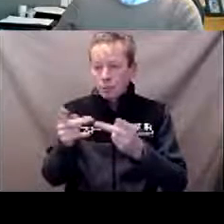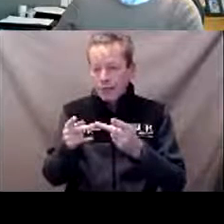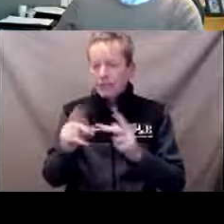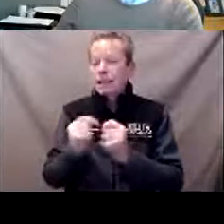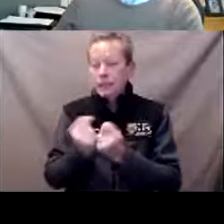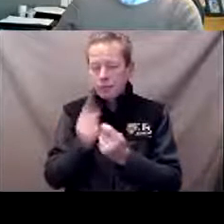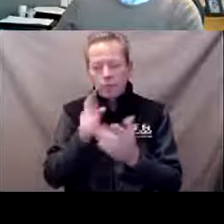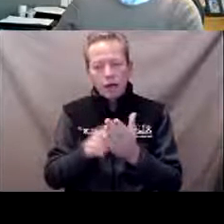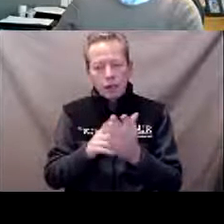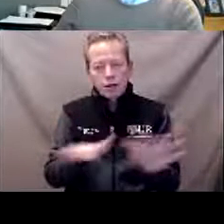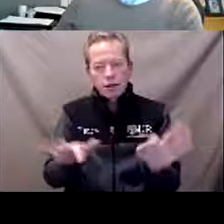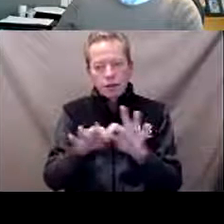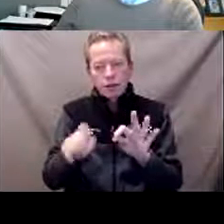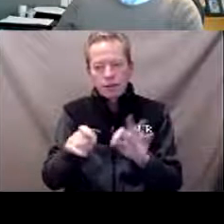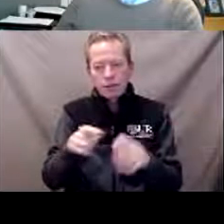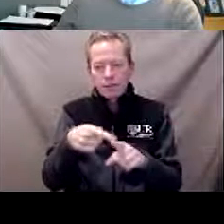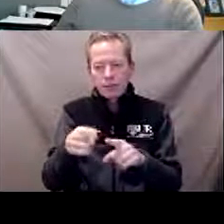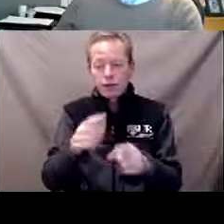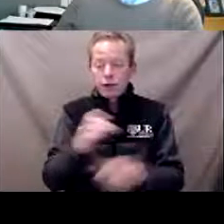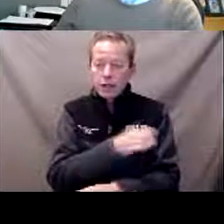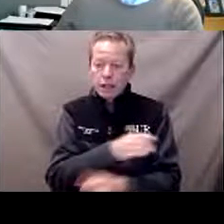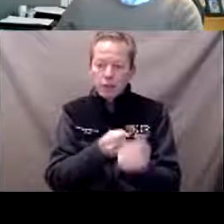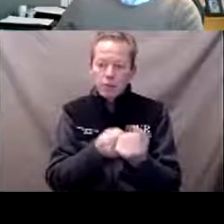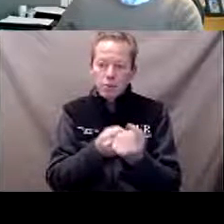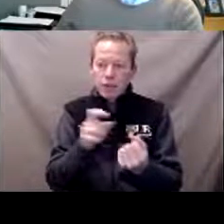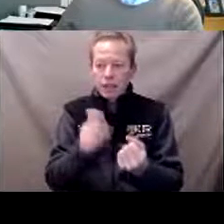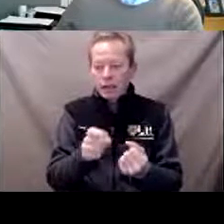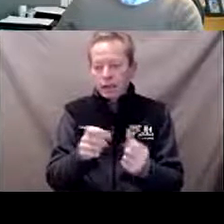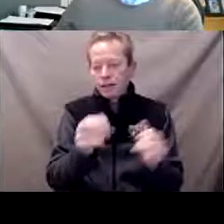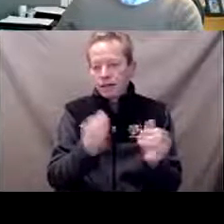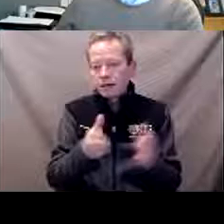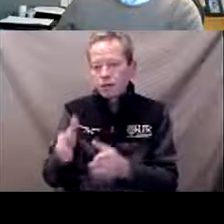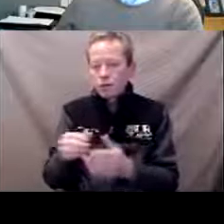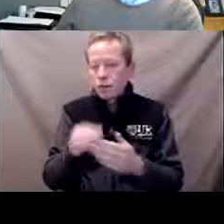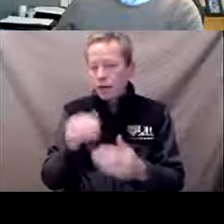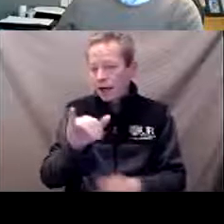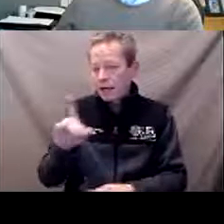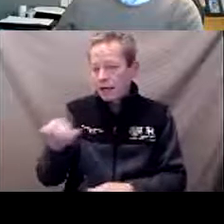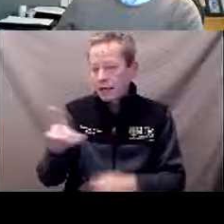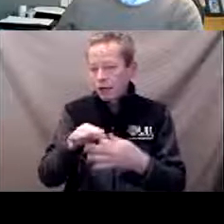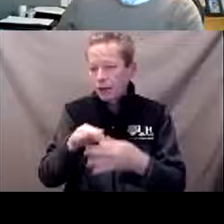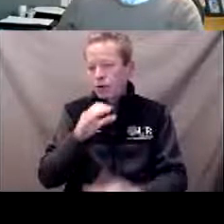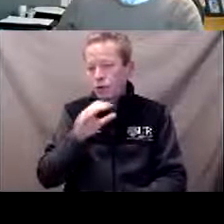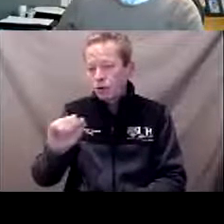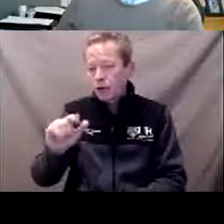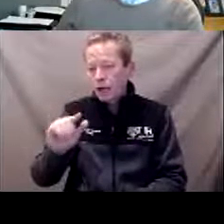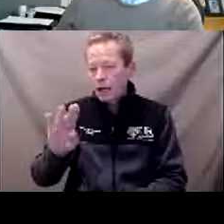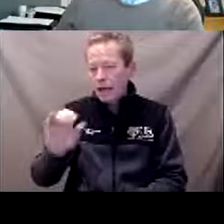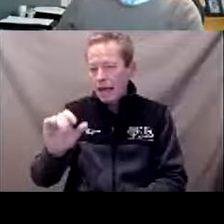of a specialty clinic designed to support the needs of individuals with IDD who are aging. Care at the clinic is delivered by an interprofessional team which includes